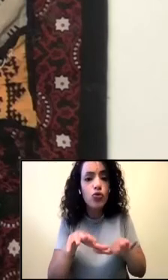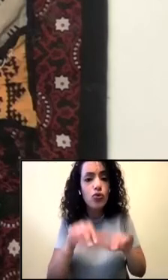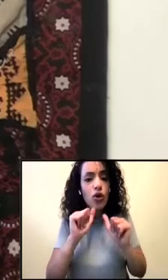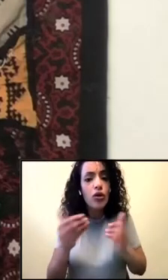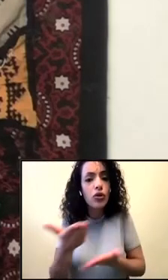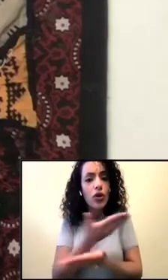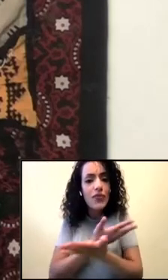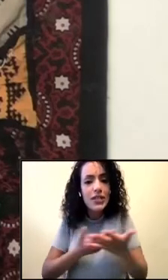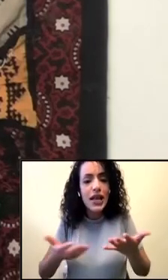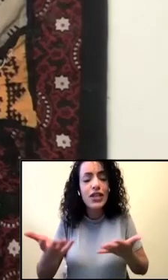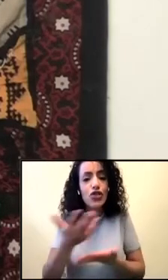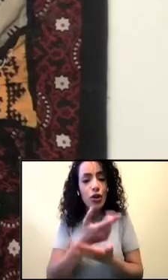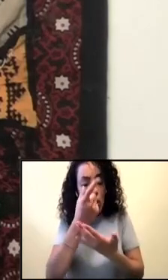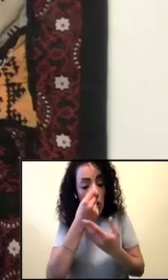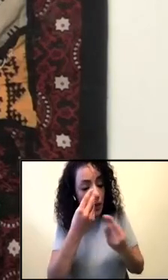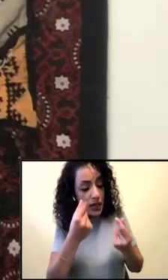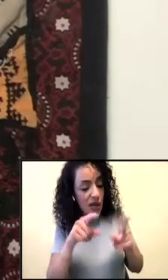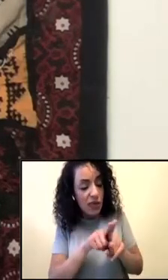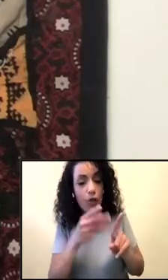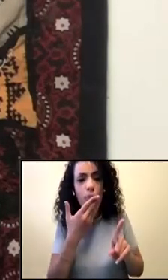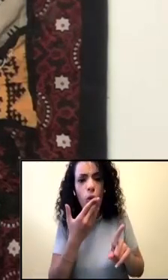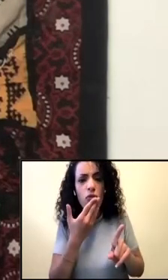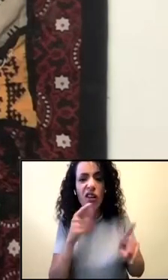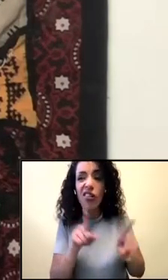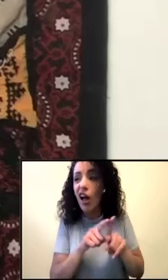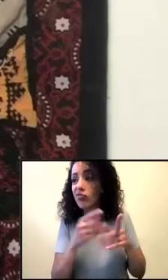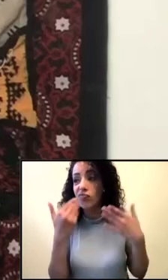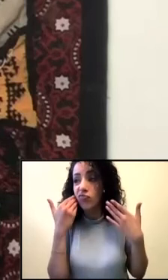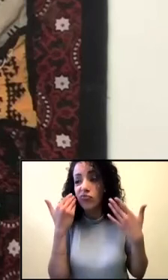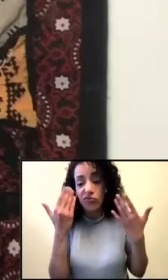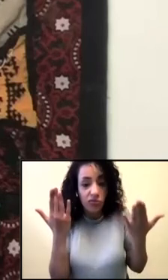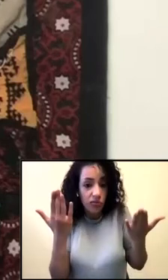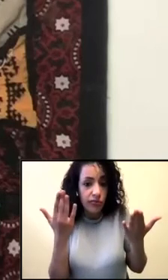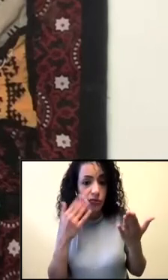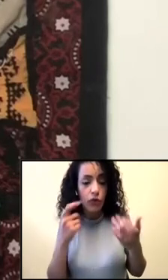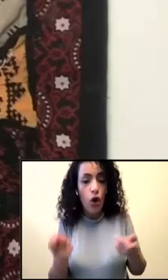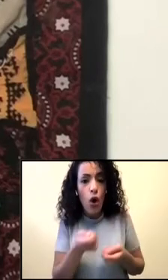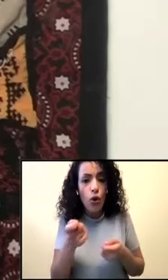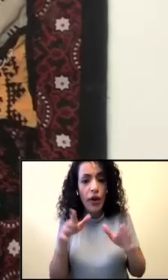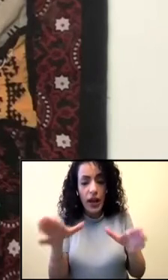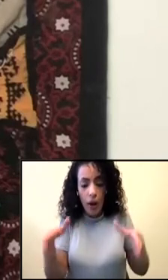it could just be something as mundane as, I don't know, a cooking pot that you know your mum